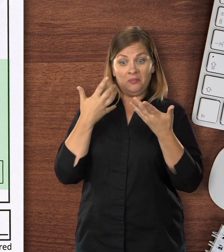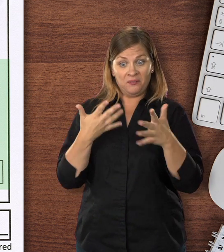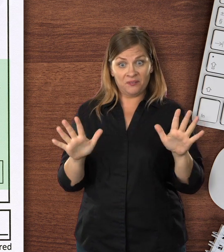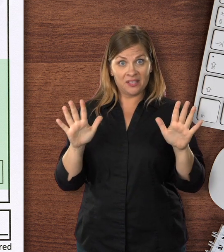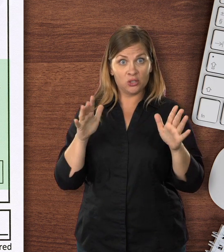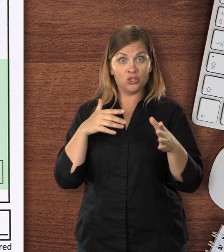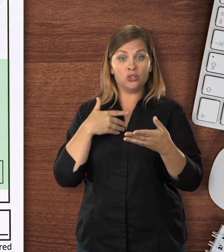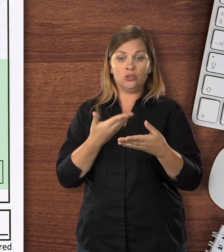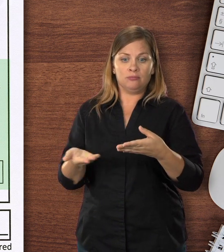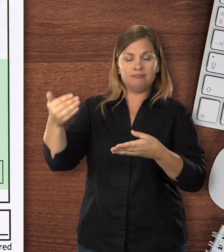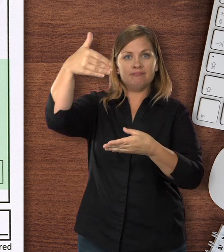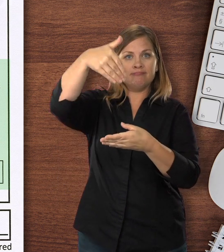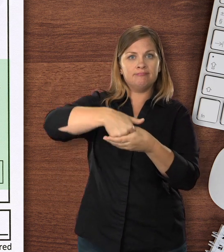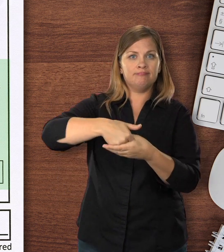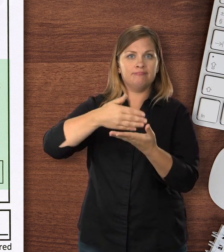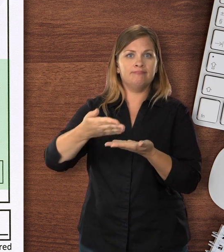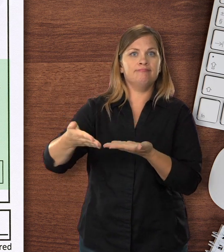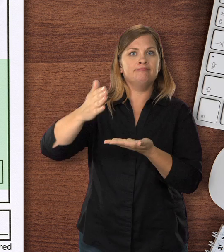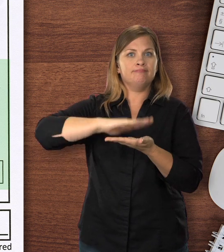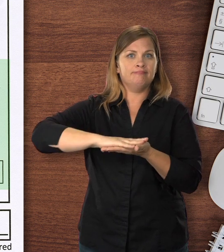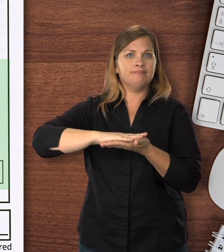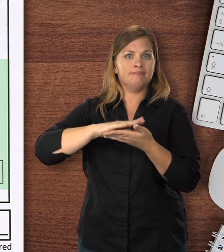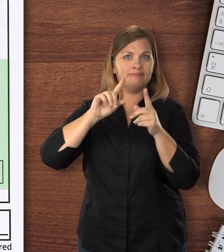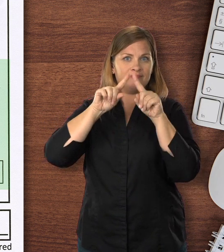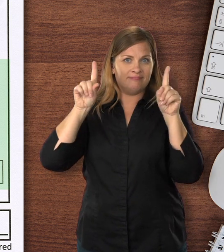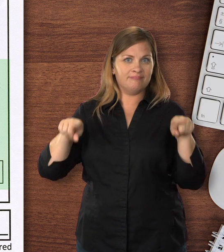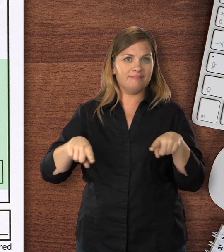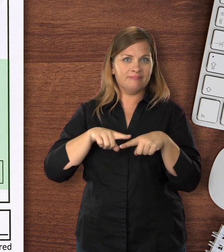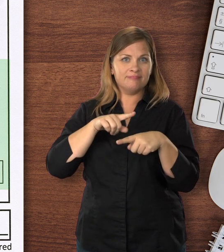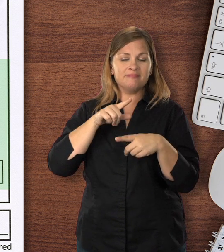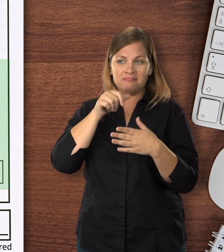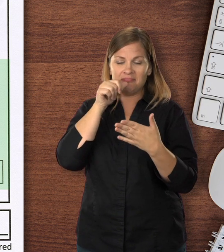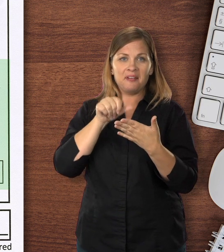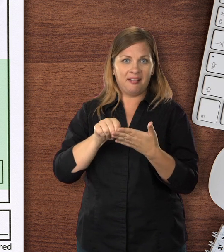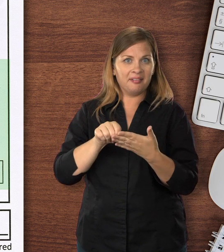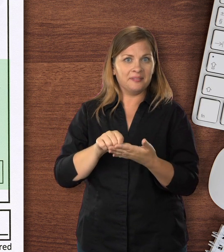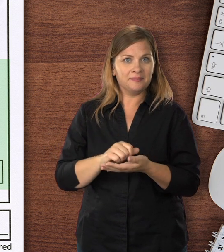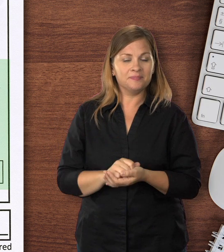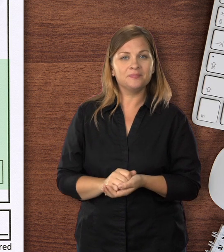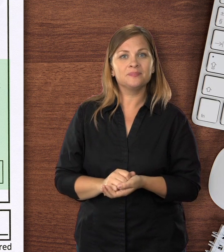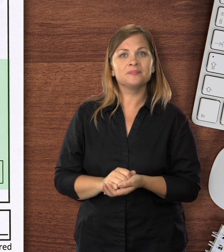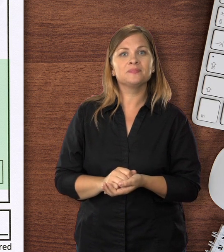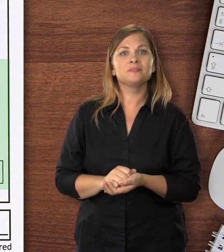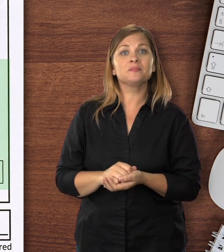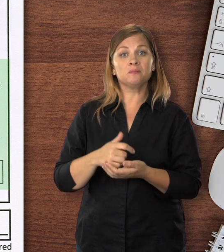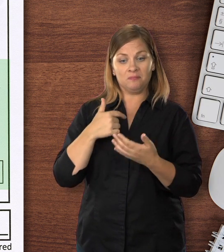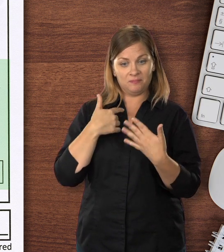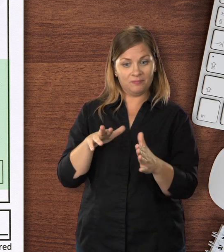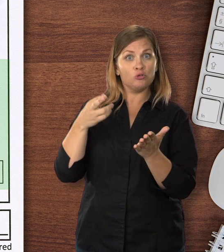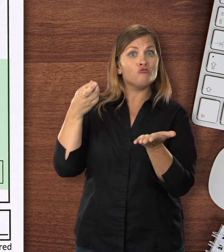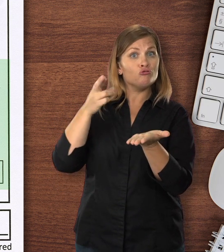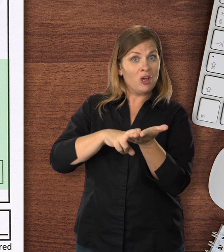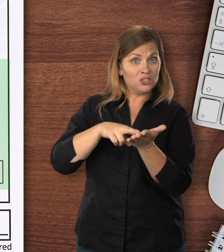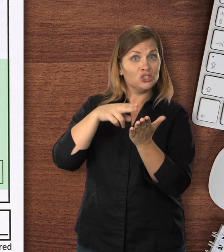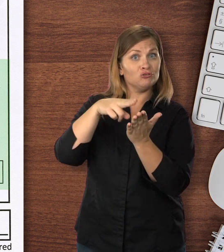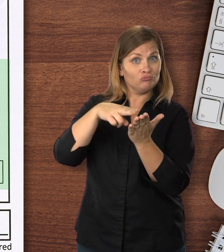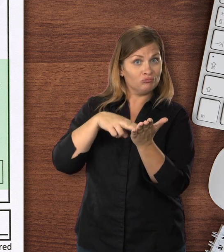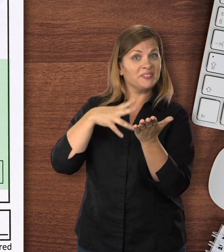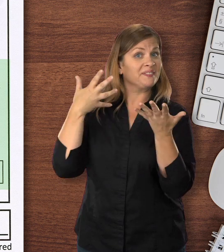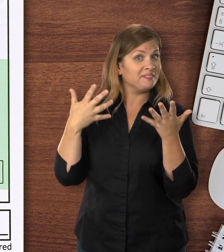the voter enclosed and sealed the ballots in the ballot envelope; the voter registered to vote by filling out